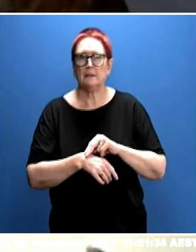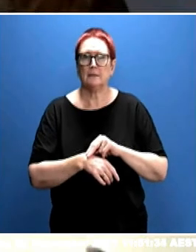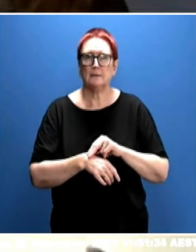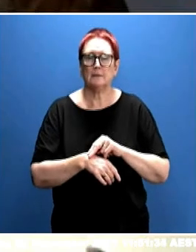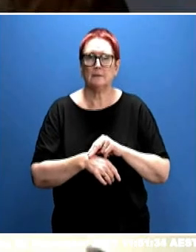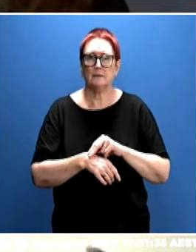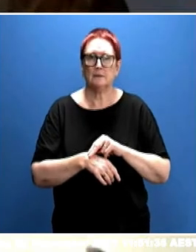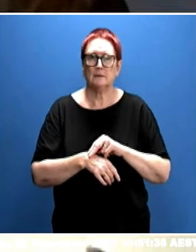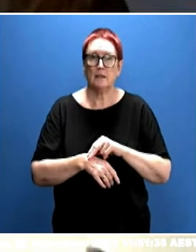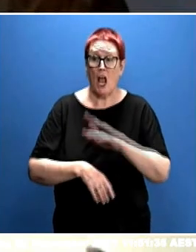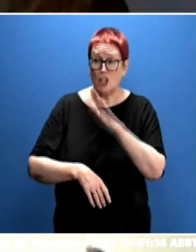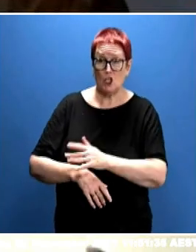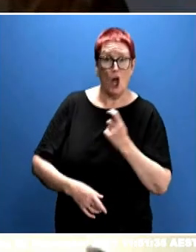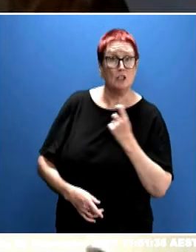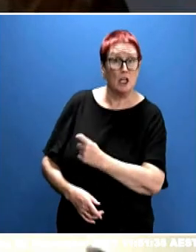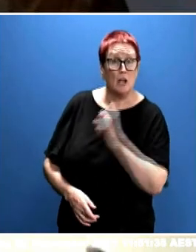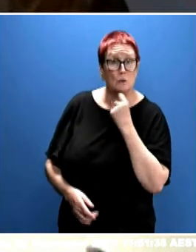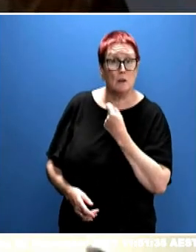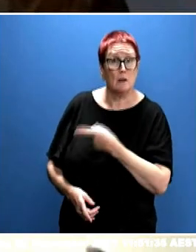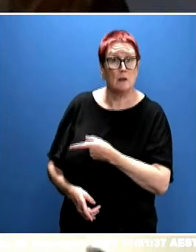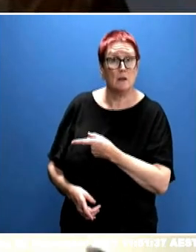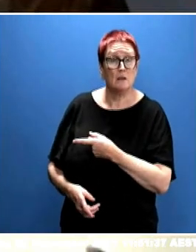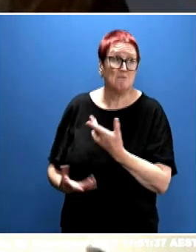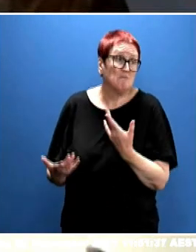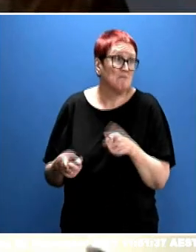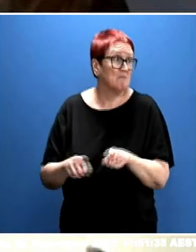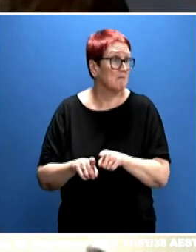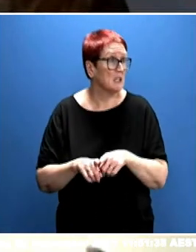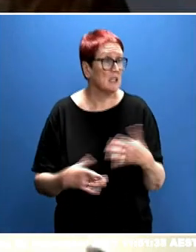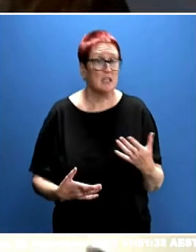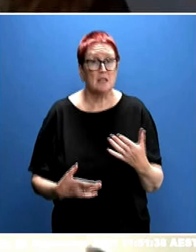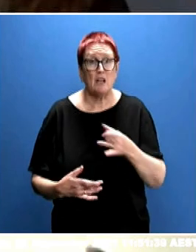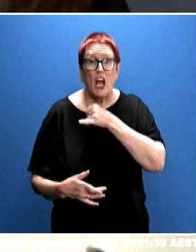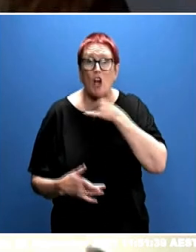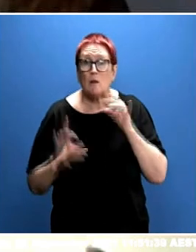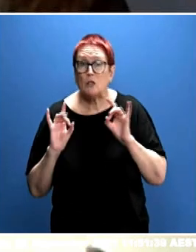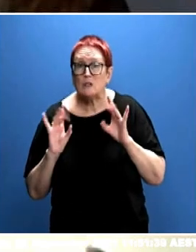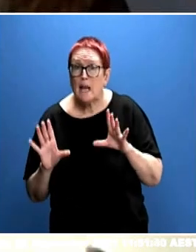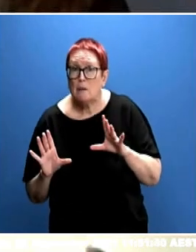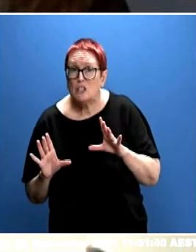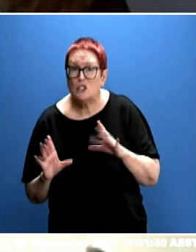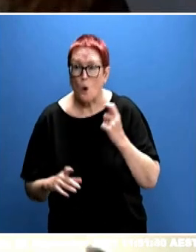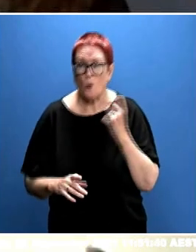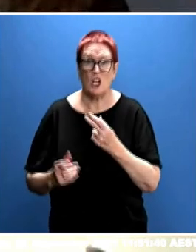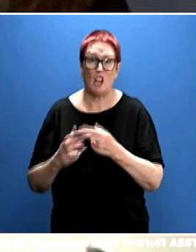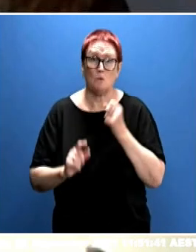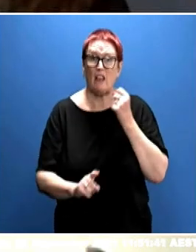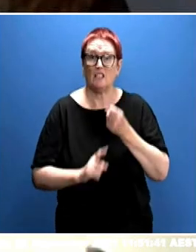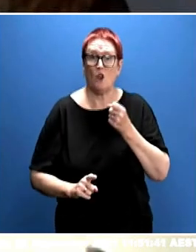and the child will be charged with offences such as criminal damage and assault, and they land in court.